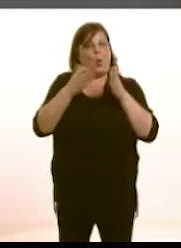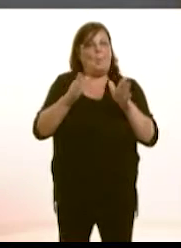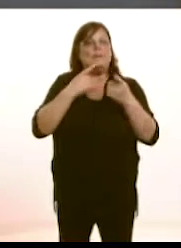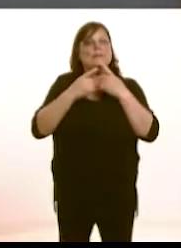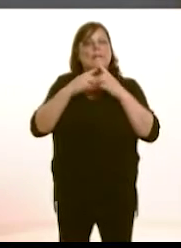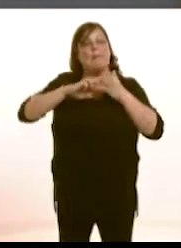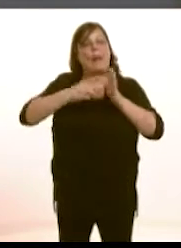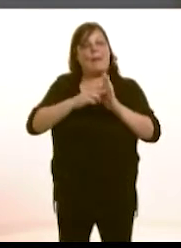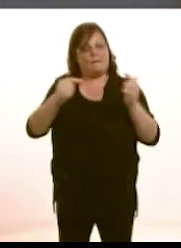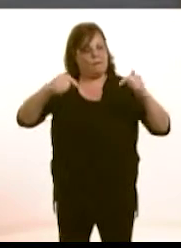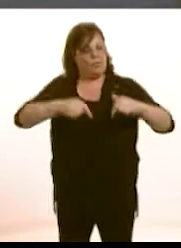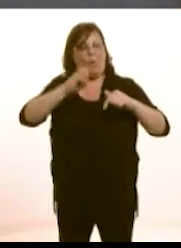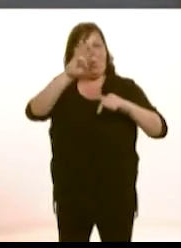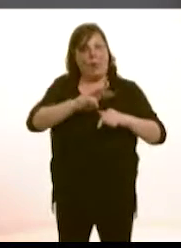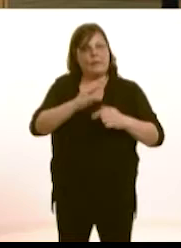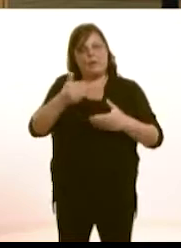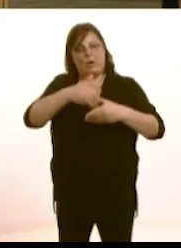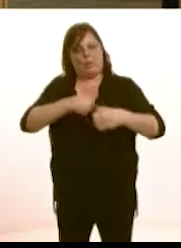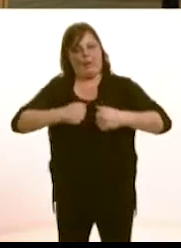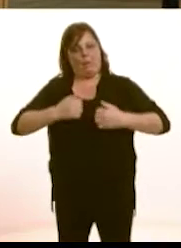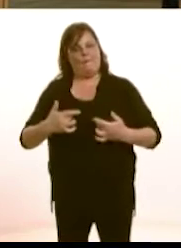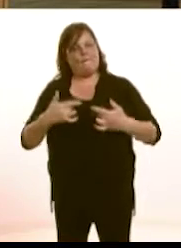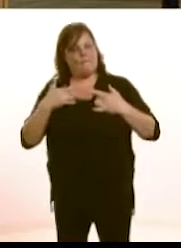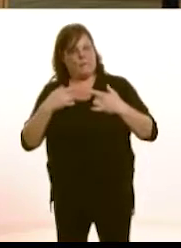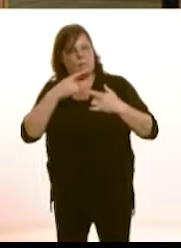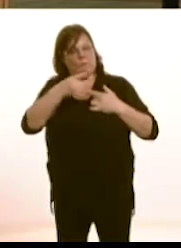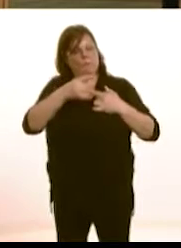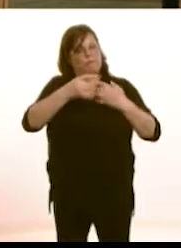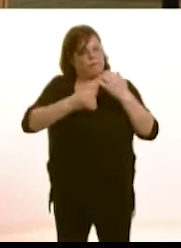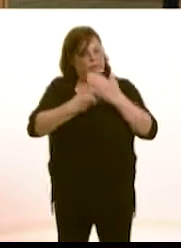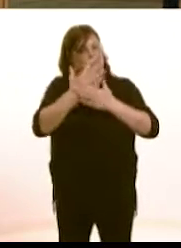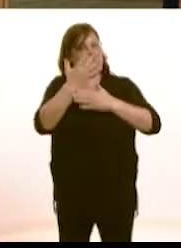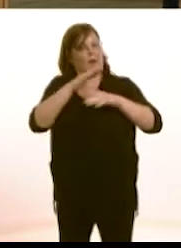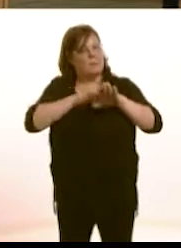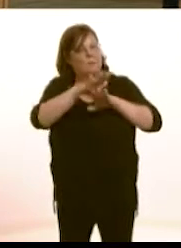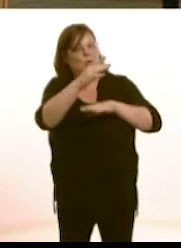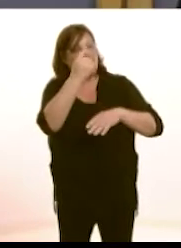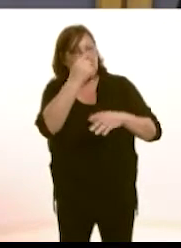that contains our thoughts in terms of how that matter can be developed in the future. Julie Morgan: 6.